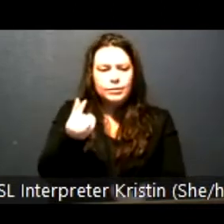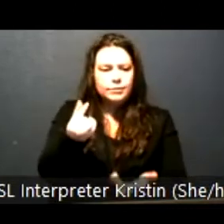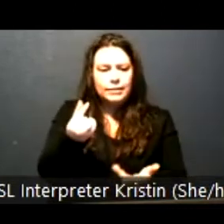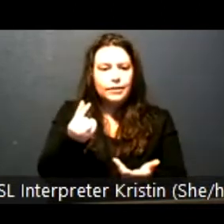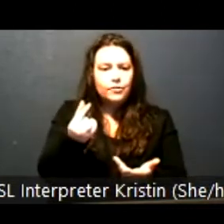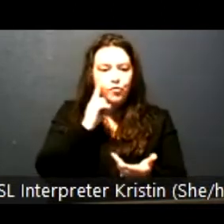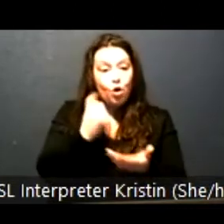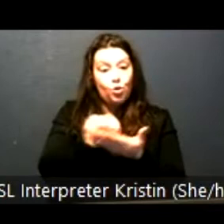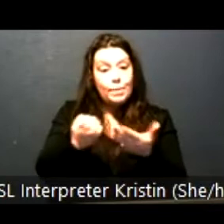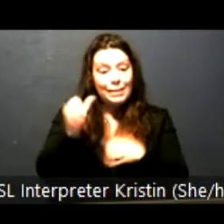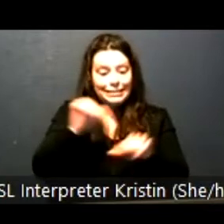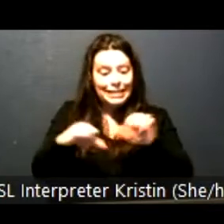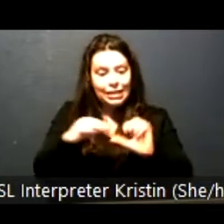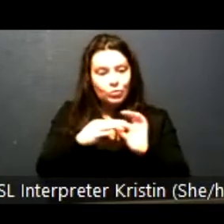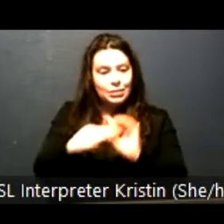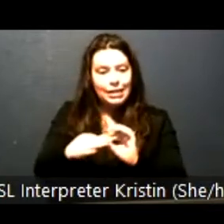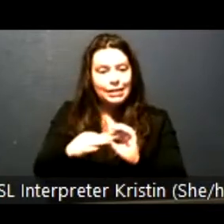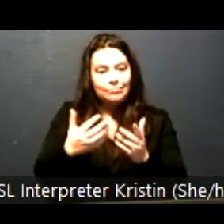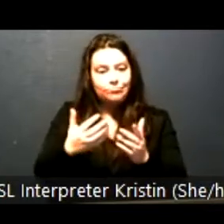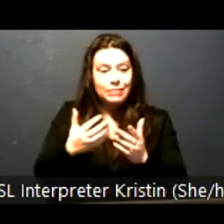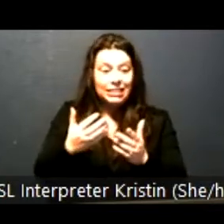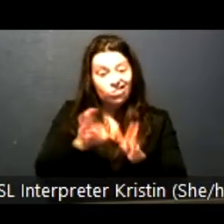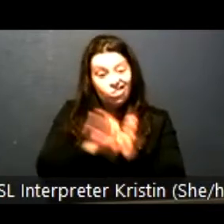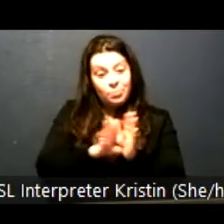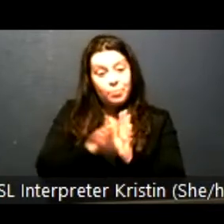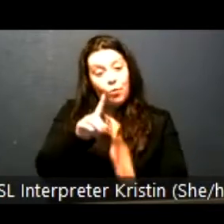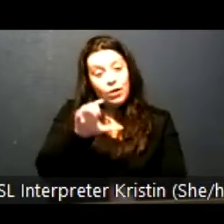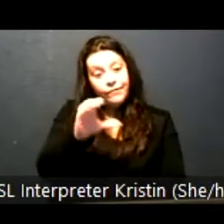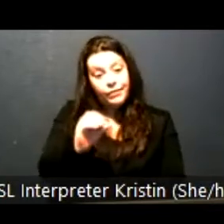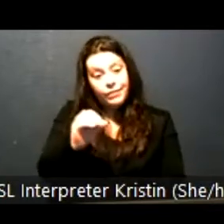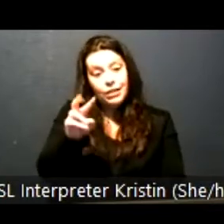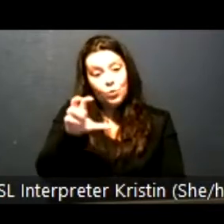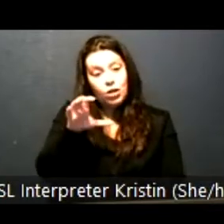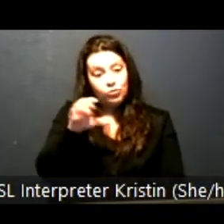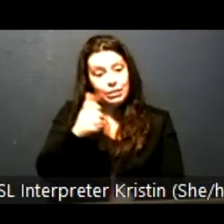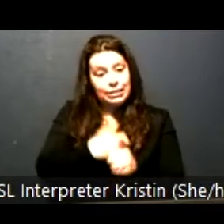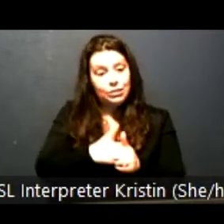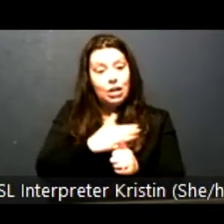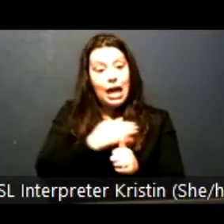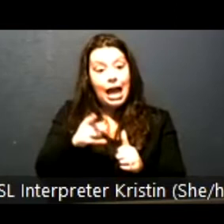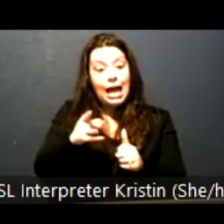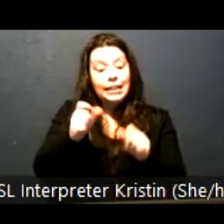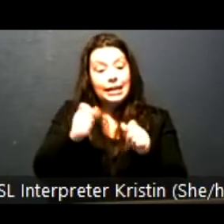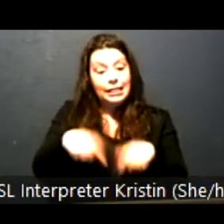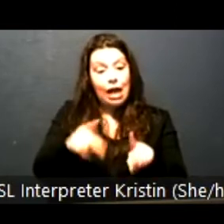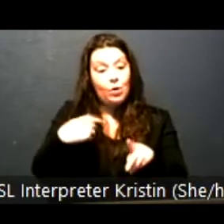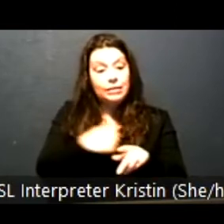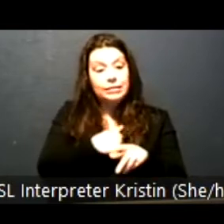so they're about 150 or 200 dollars a piece, and they enable us to study small bird species like